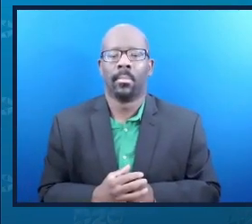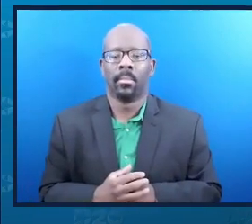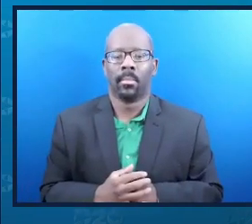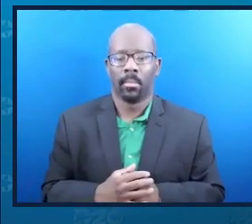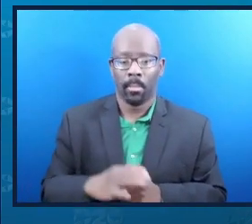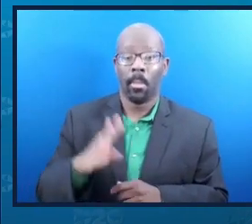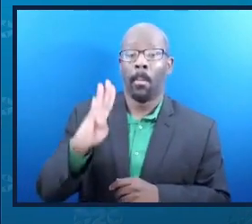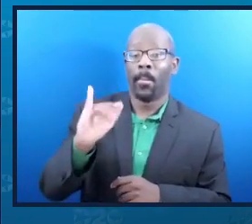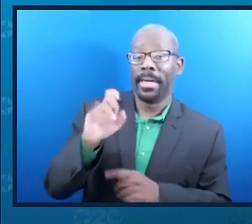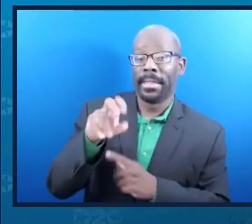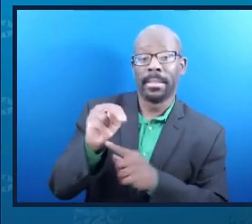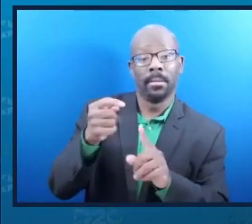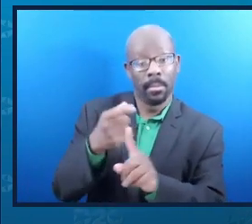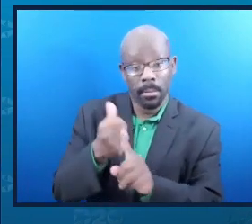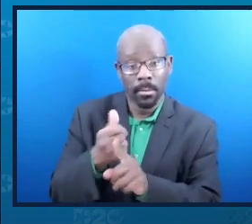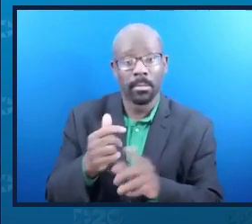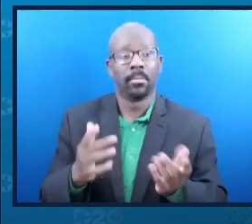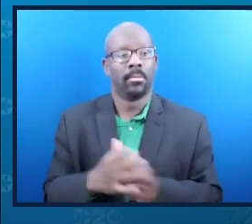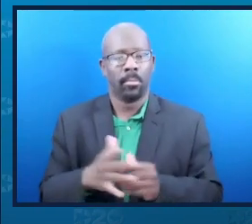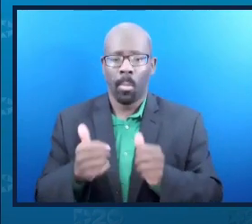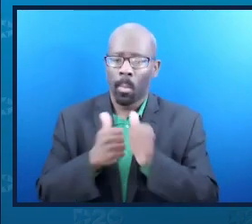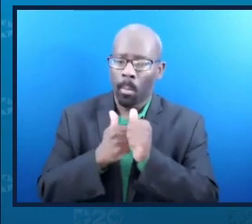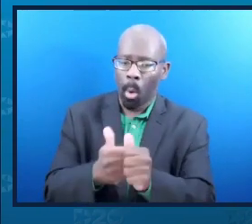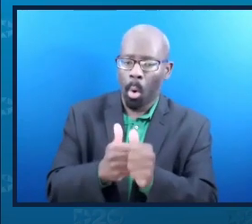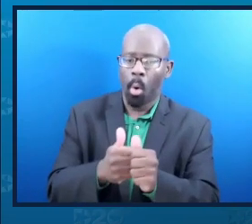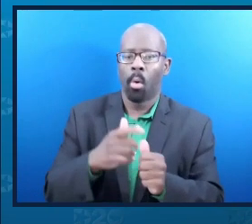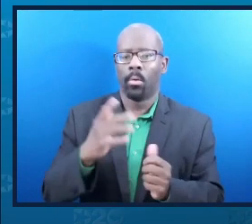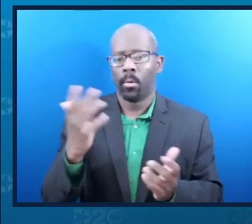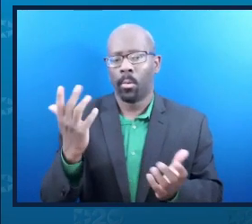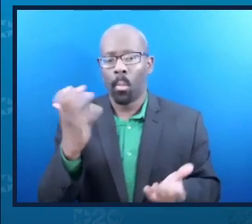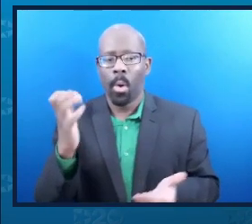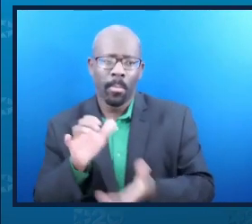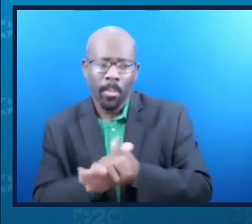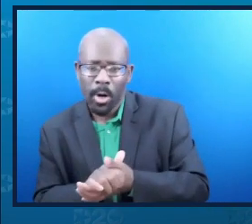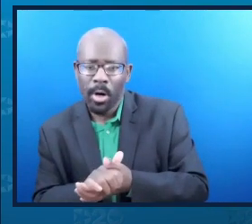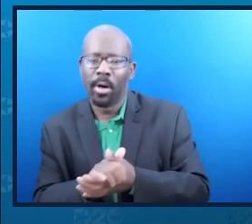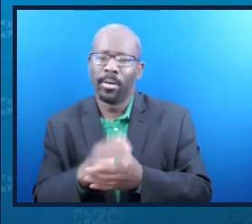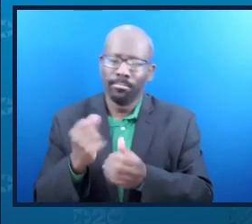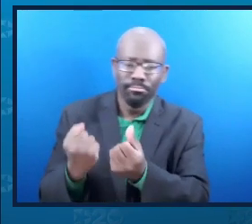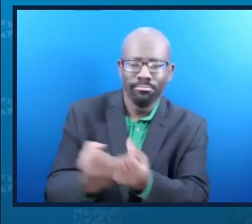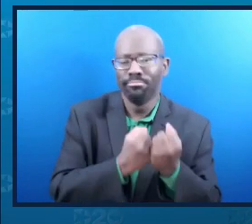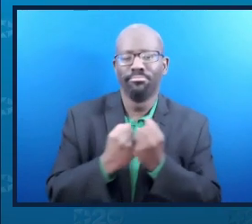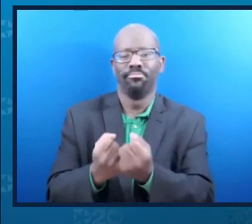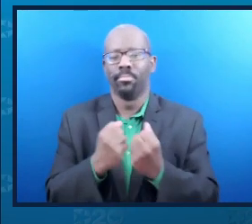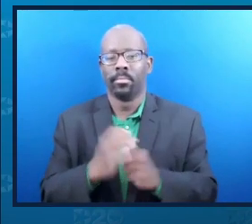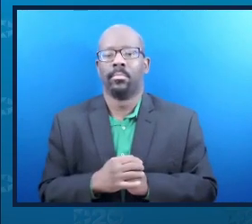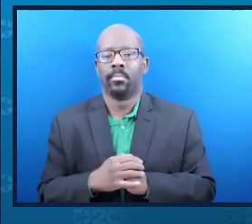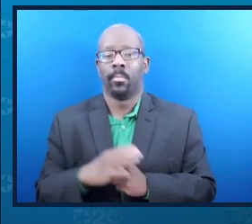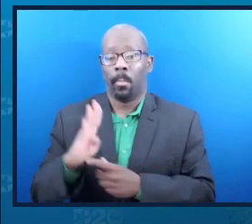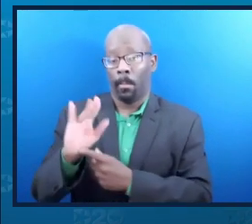MAYBE THAT LAST ONE JOE BIDEN WAS BY HIS SIDE. YOU CAN SEE THEIR MUTUAL RESPECT, THEIR MUTUAL AFFECTION